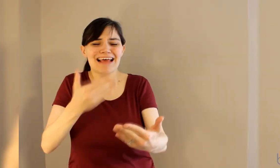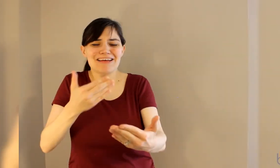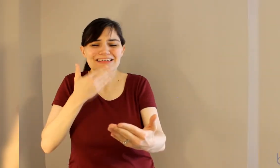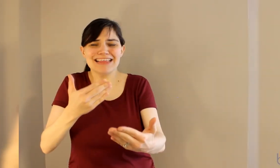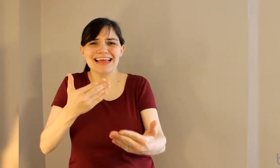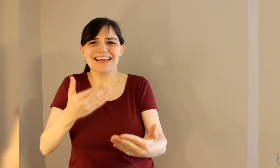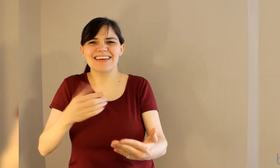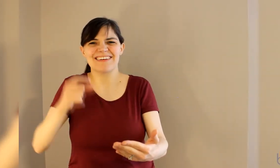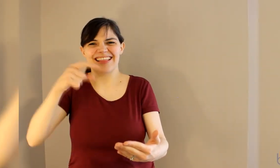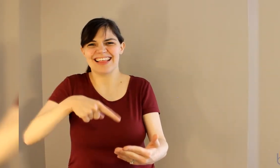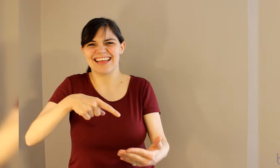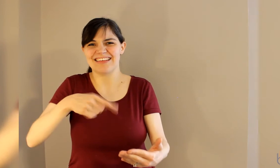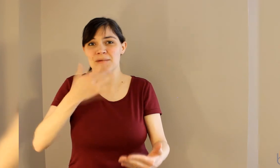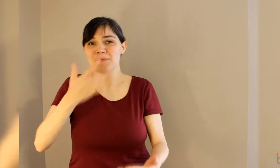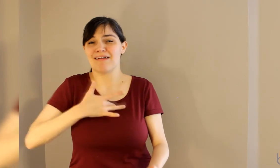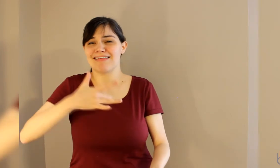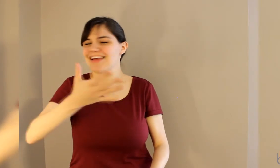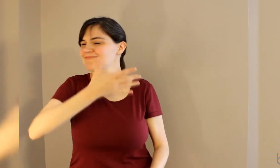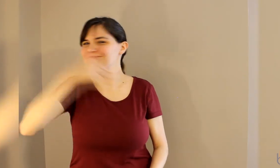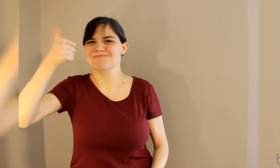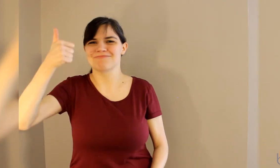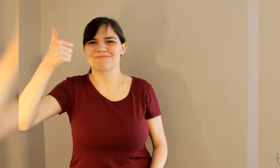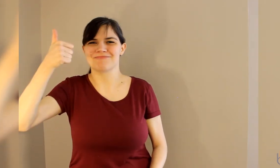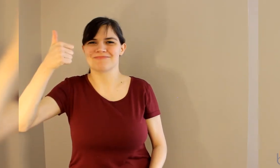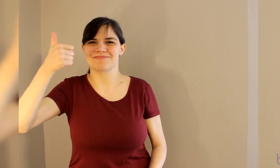"Thank you, thank you! This birthday is the best!!!"